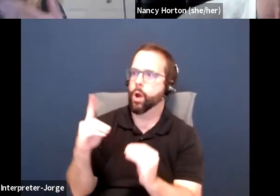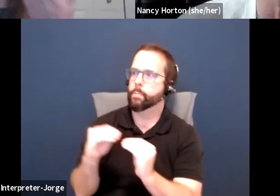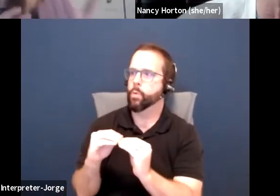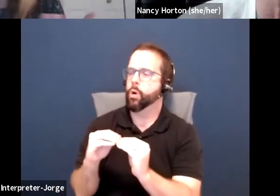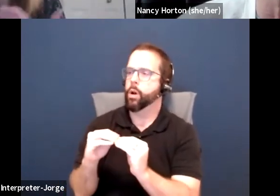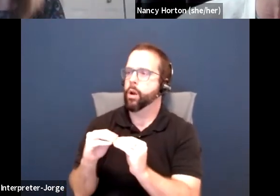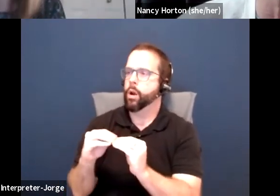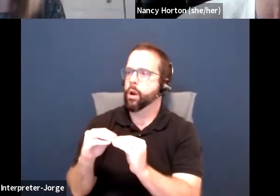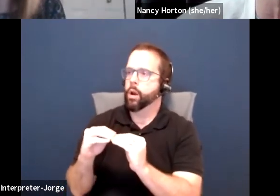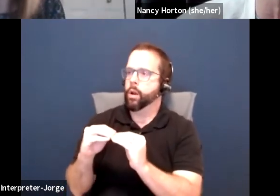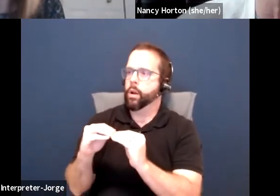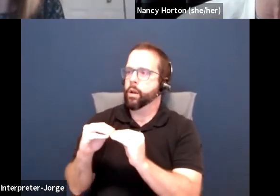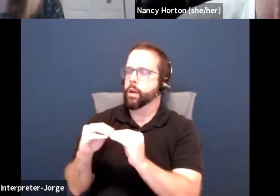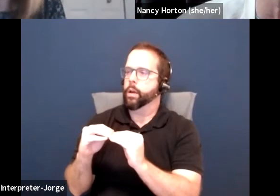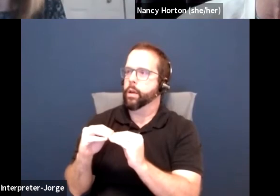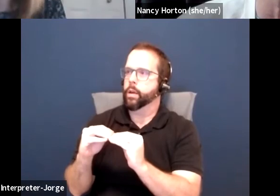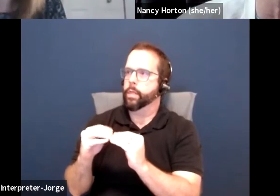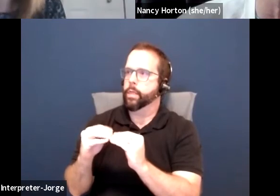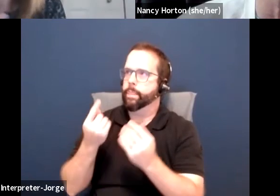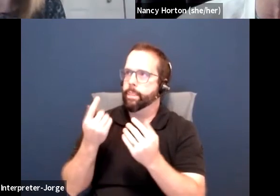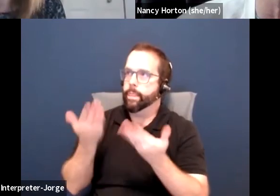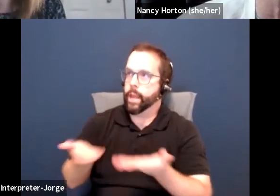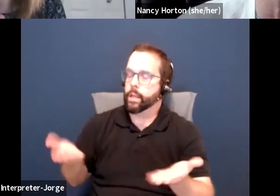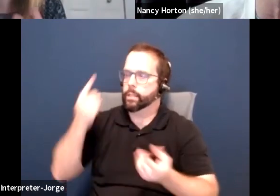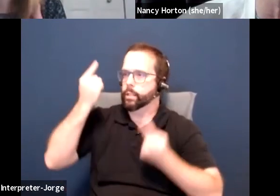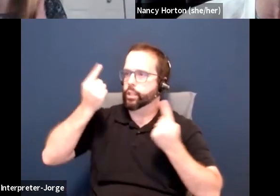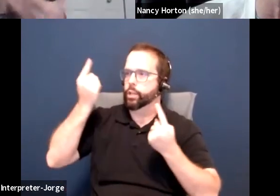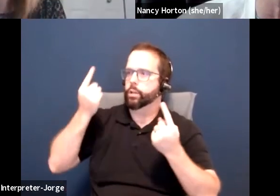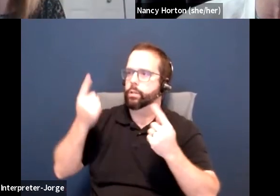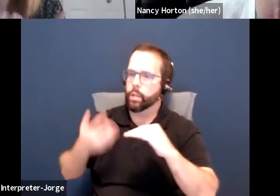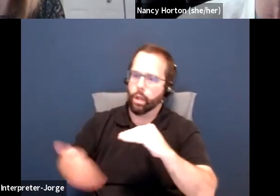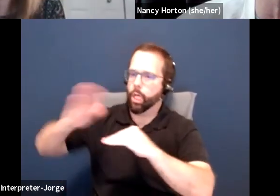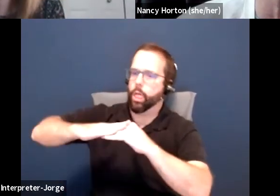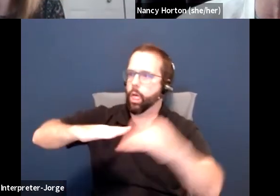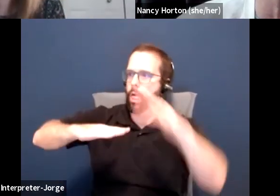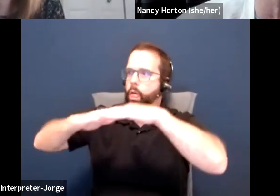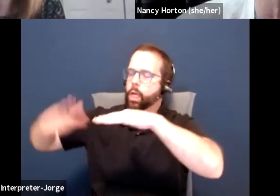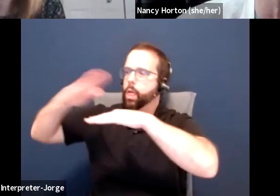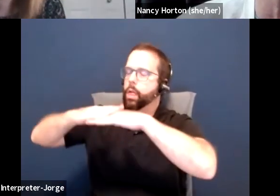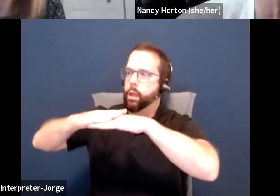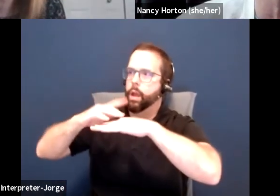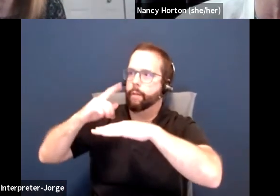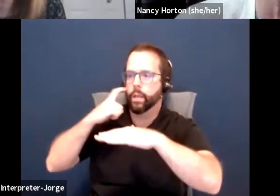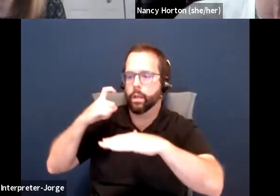though, um, COVID just adds an additional layer here. So something to